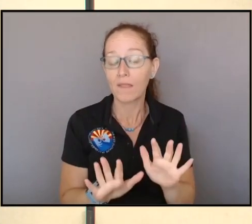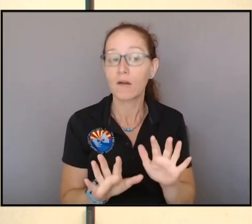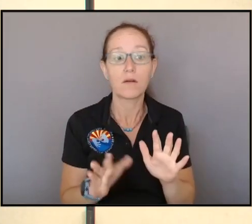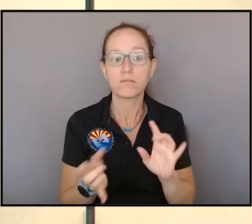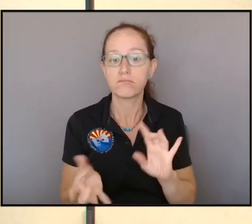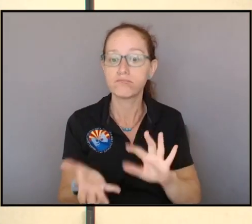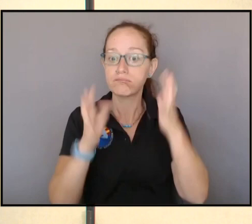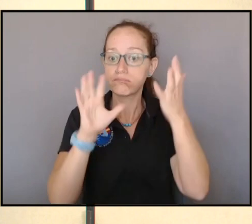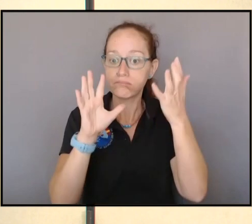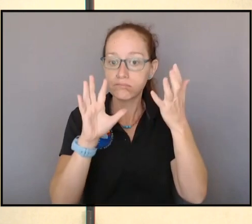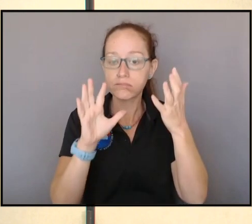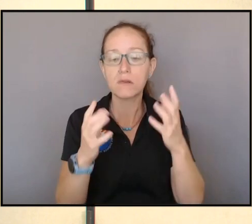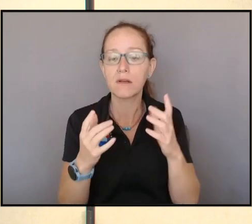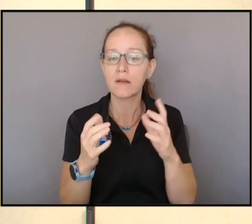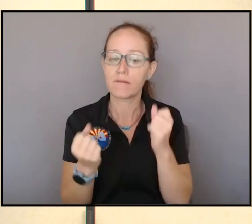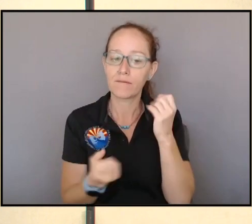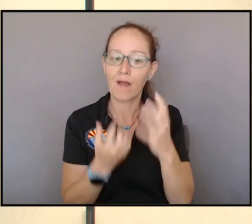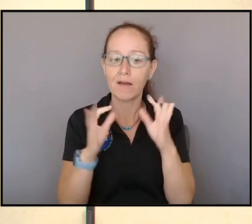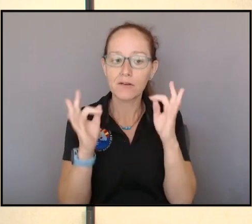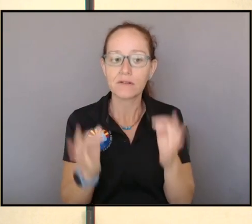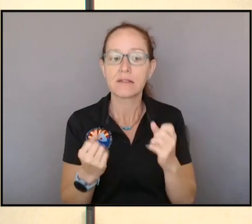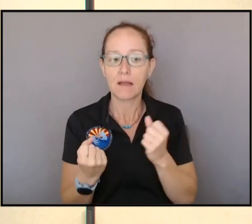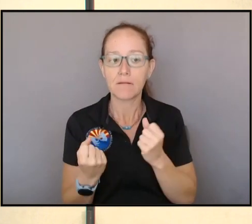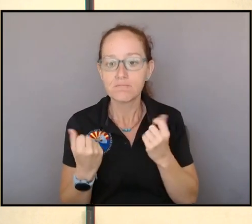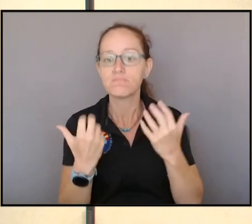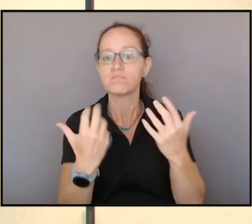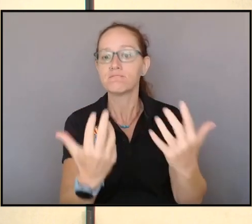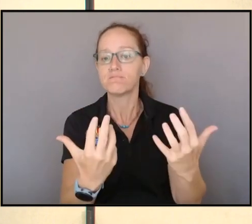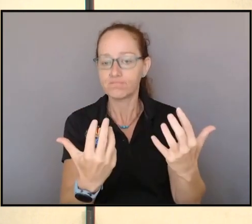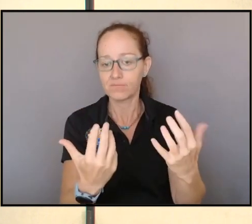be in place and be able to deal with that. So, having said that,